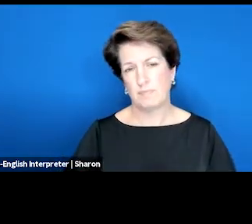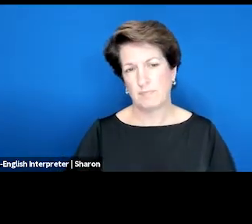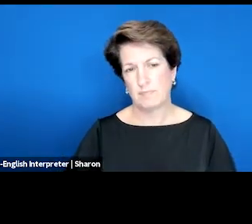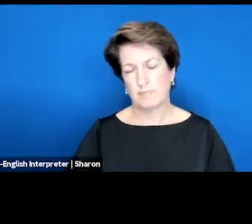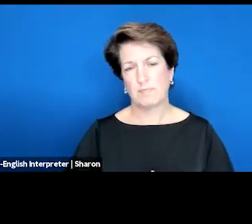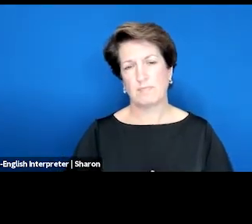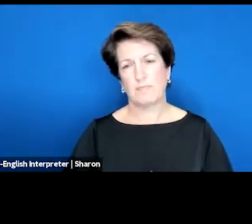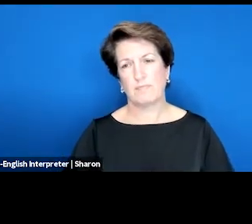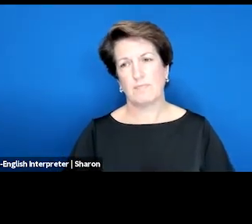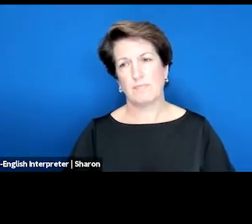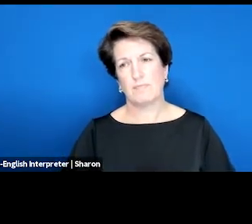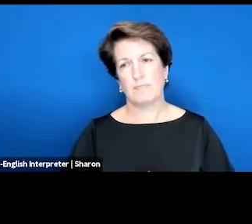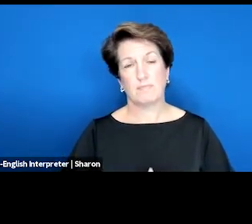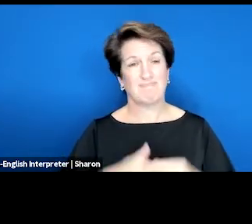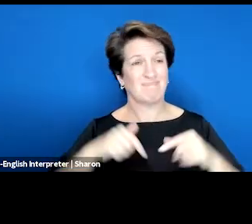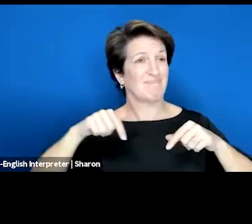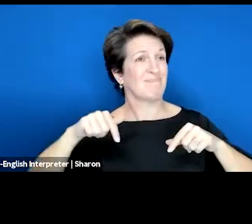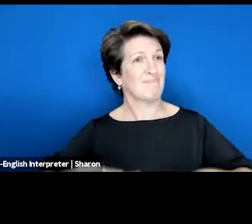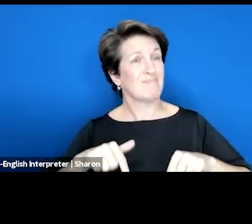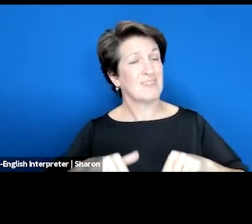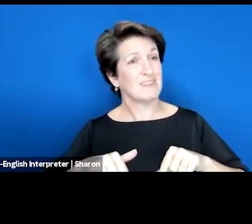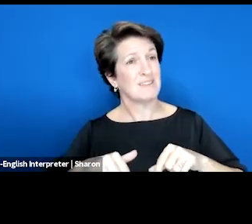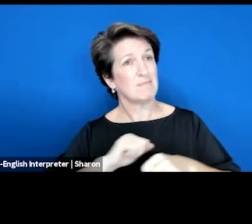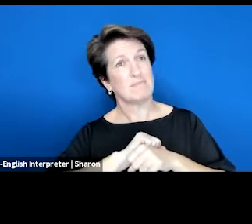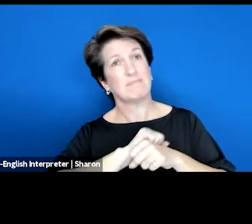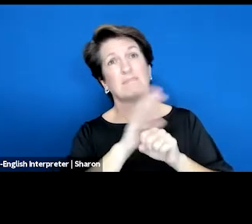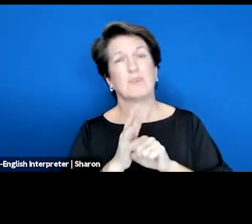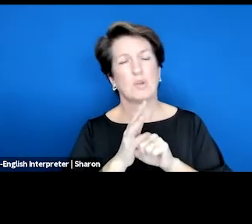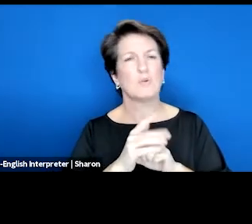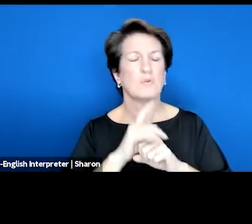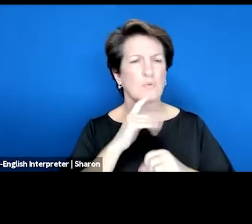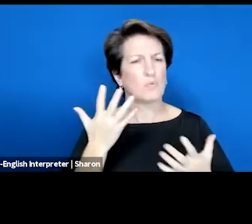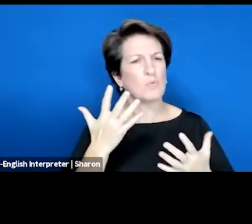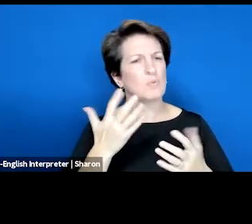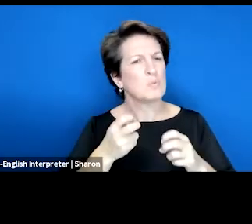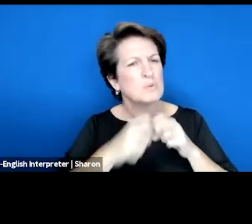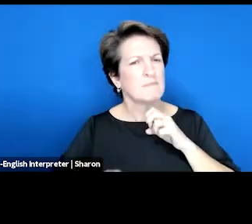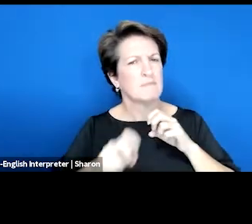Rebecca will be monitoring the chat during the event, if you have any technical issues, please just message her and she will reply and work to resolve the issue for you. If